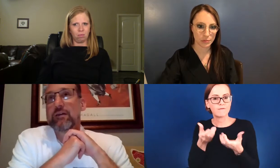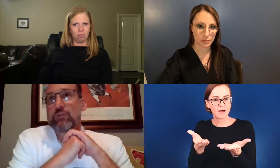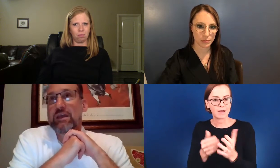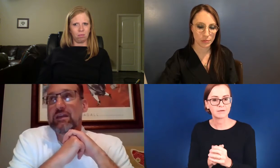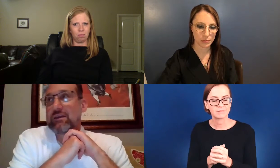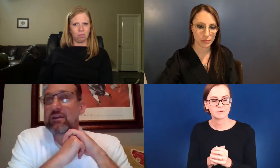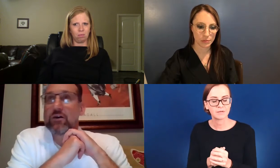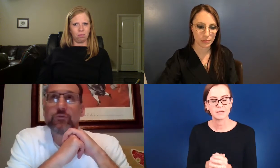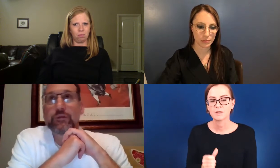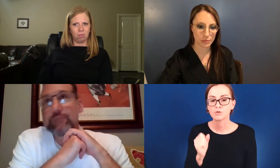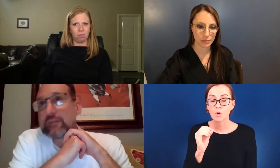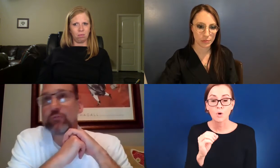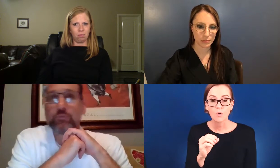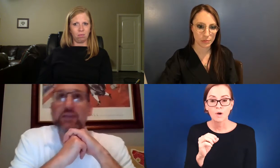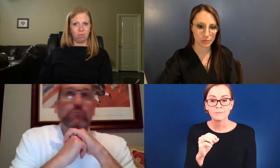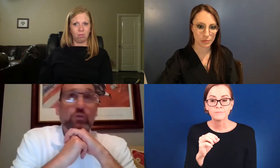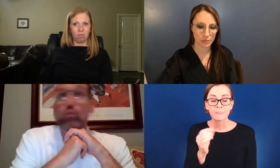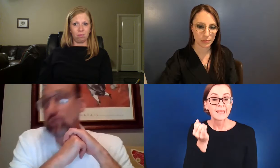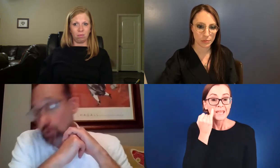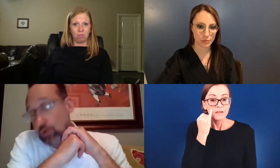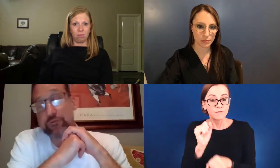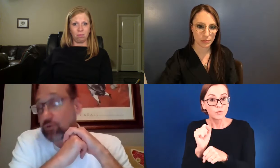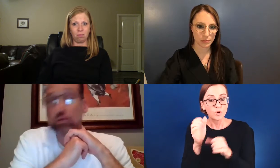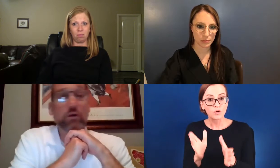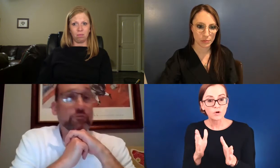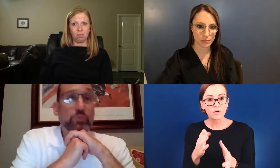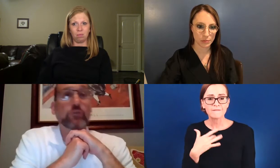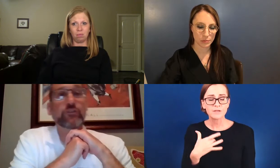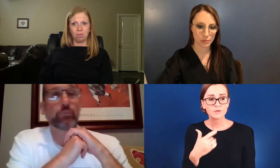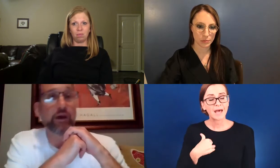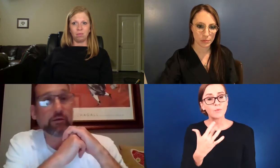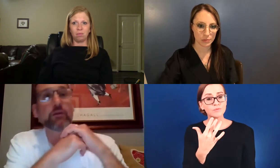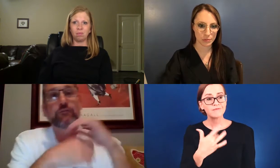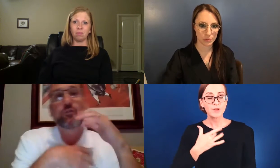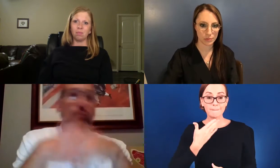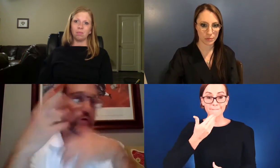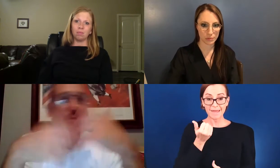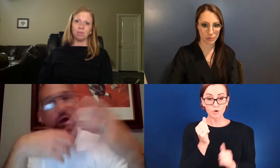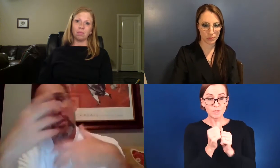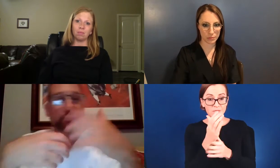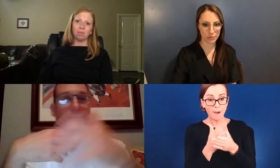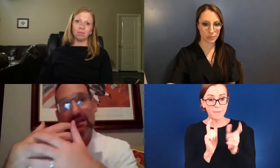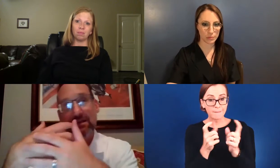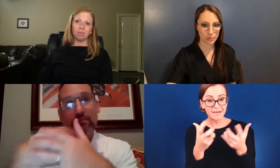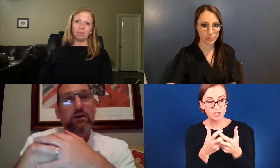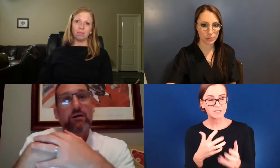it would make him feel more or her feel more comfortable, feel better, feel more a part of the team,